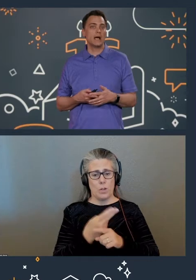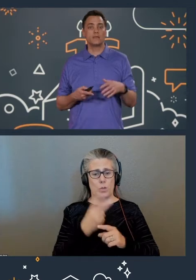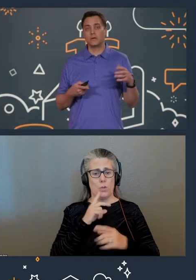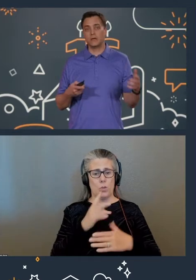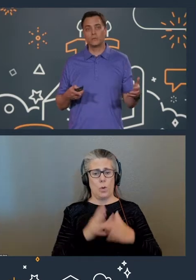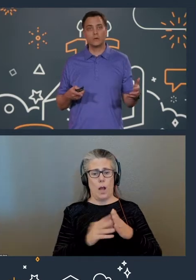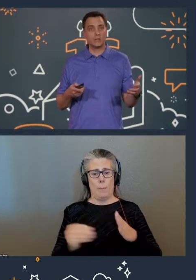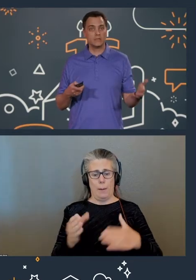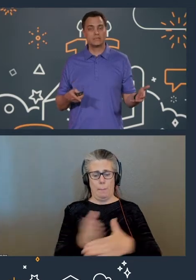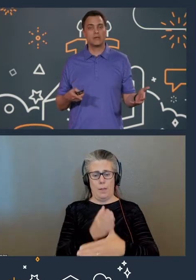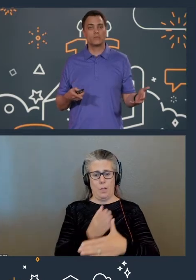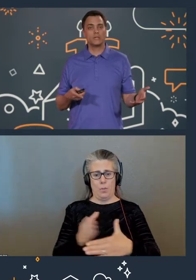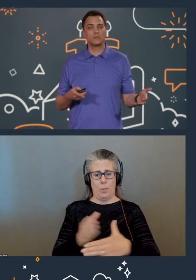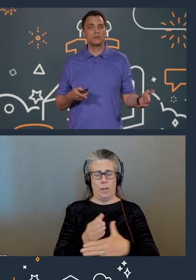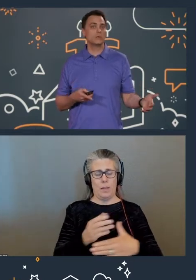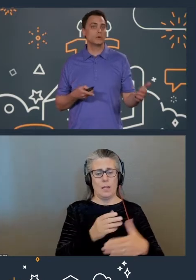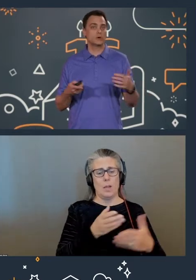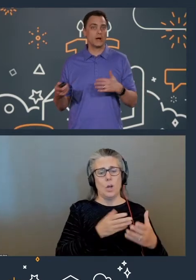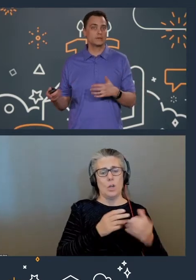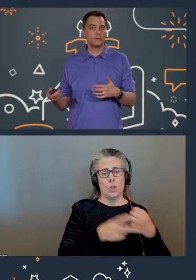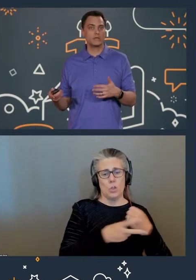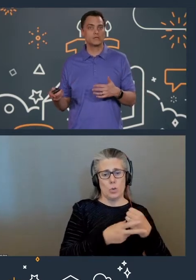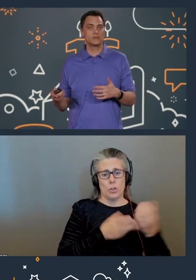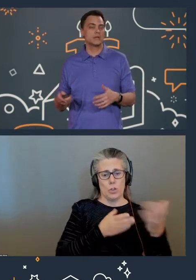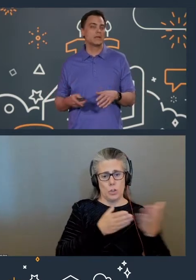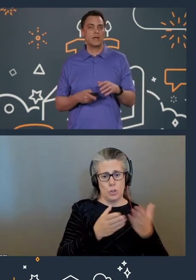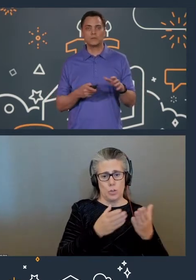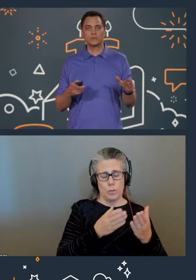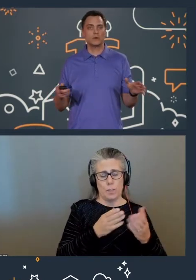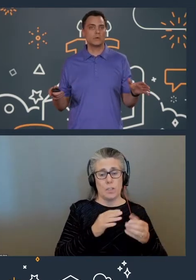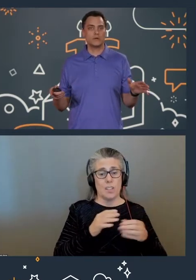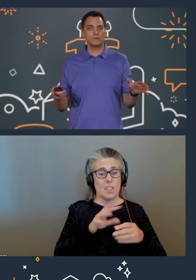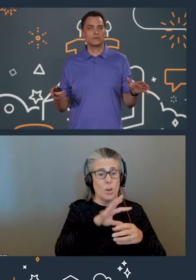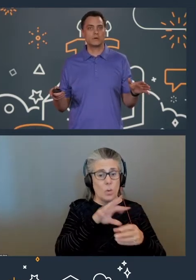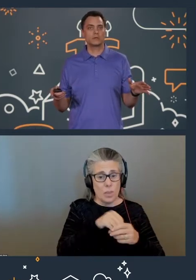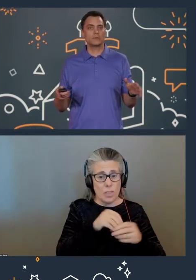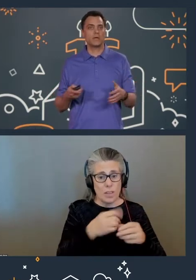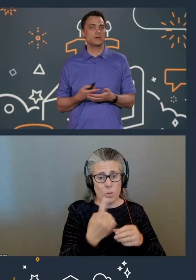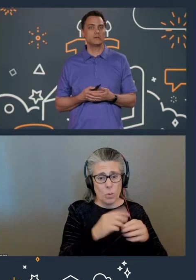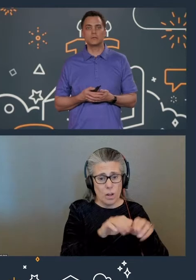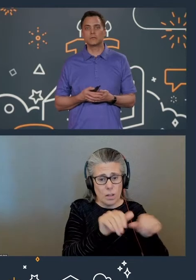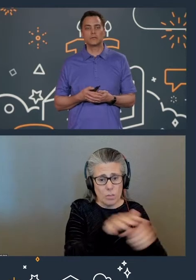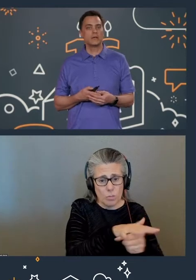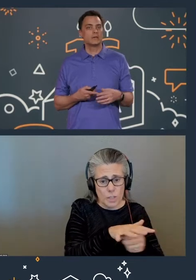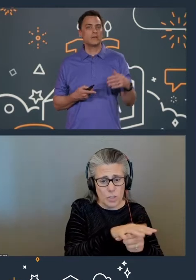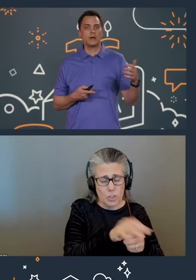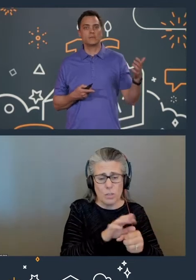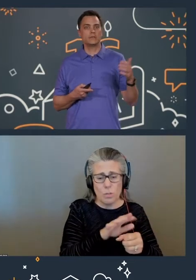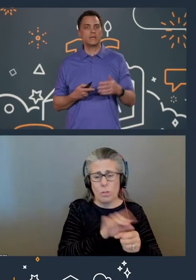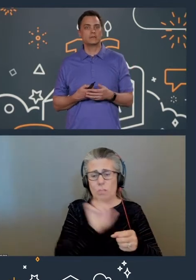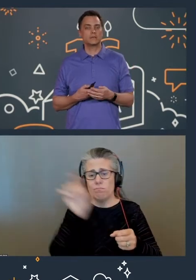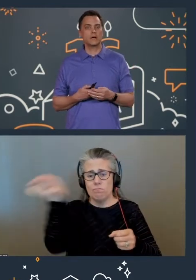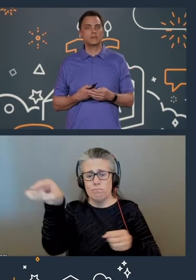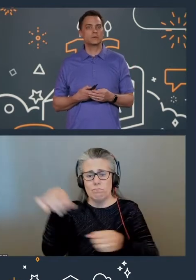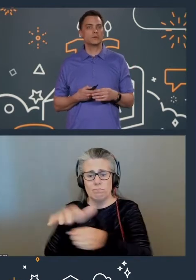either in the same region or across regions, and there's no infrastructure to manage. You just fire up the DataSync console,